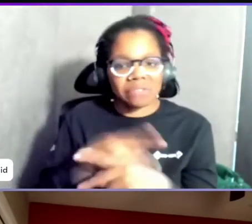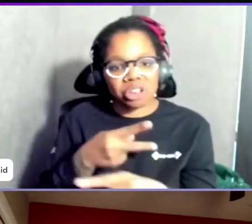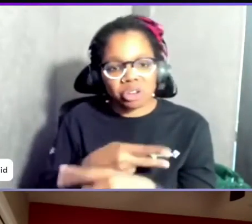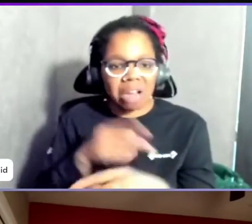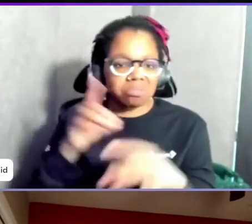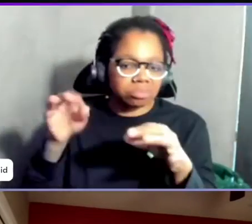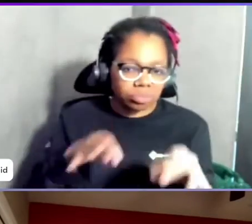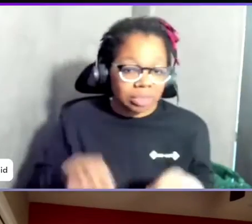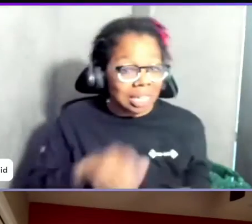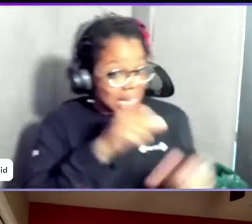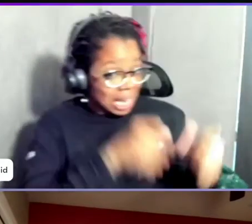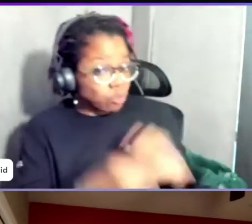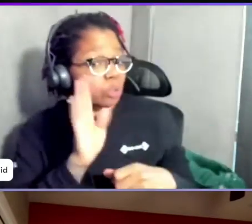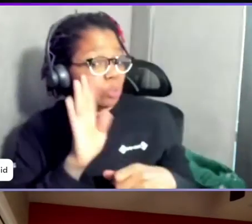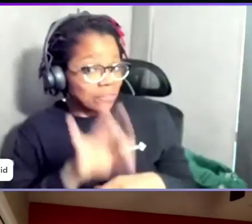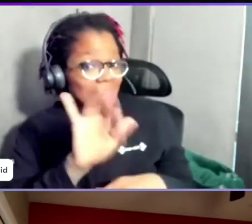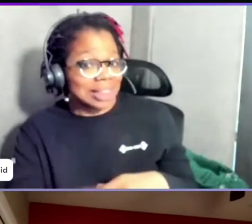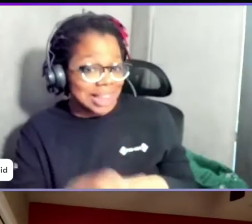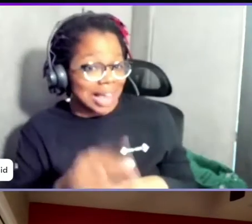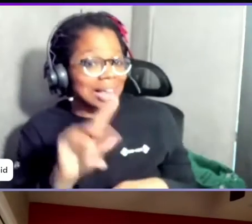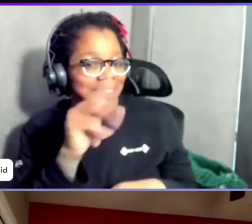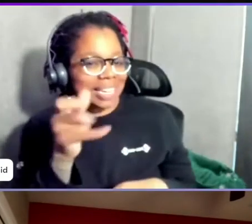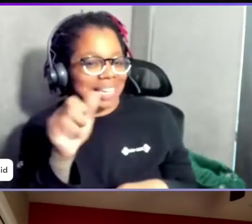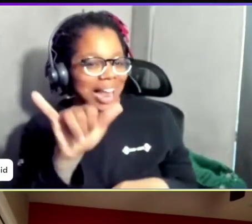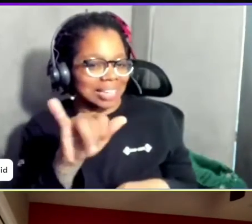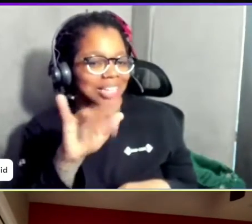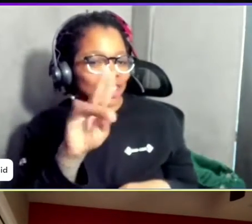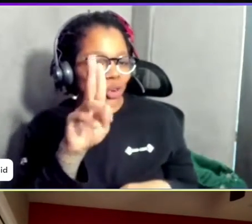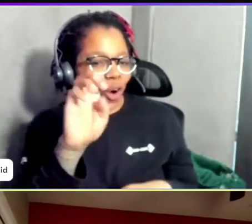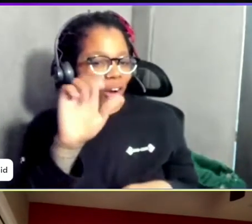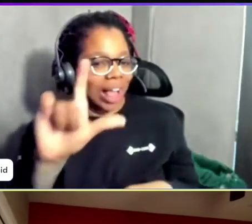illustrator cmec [Chancey Fleet]